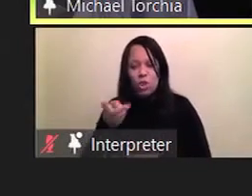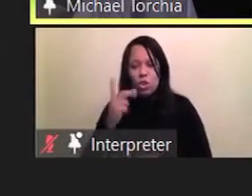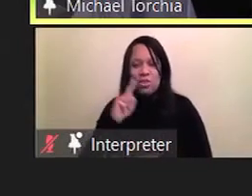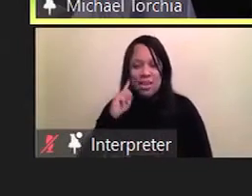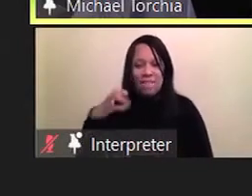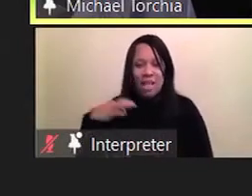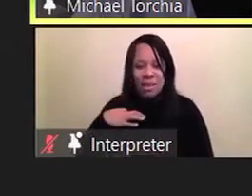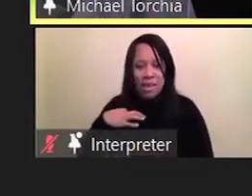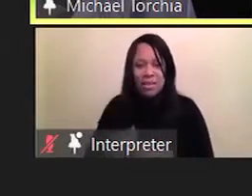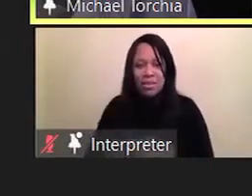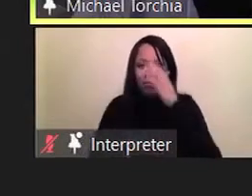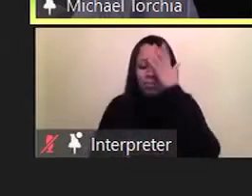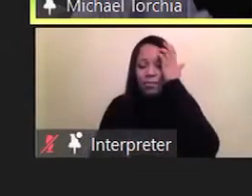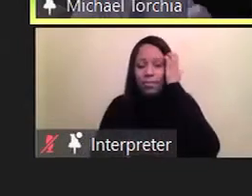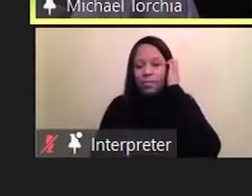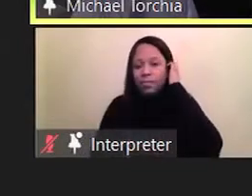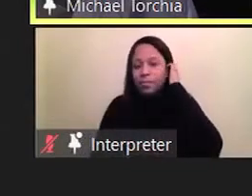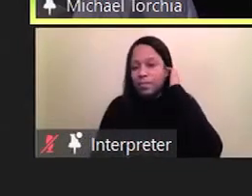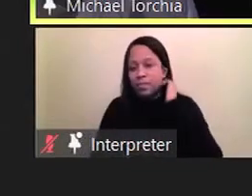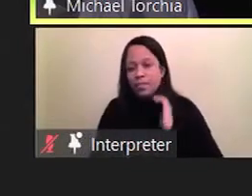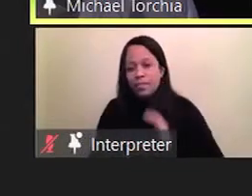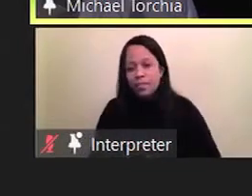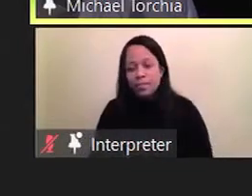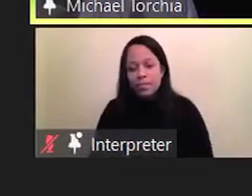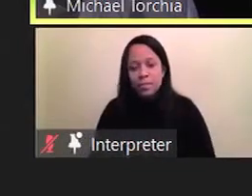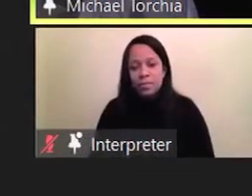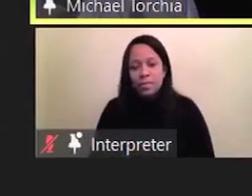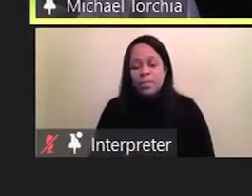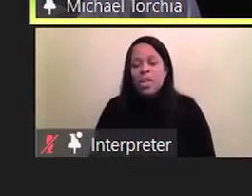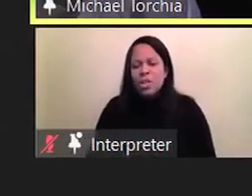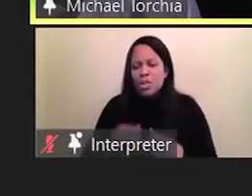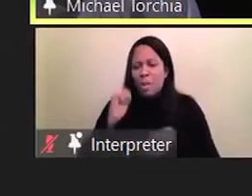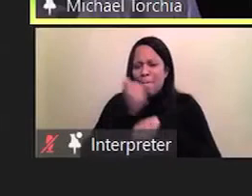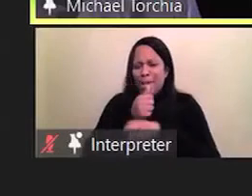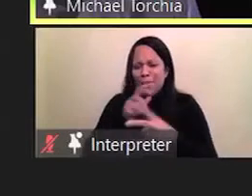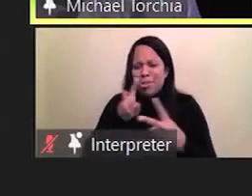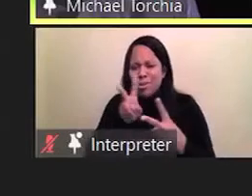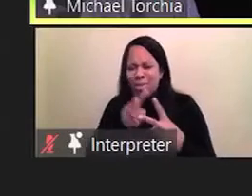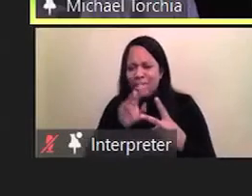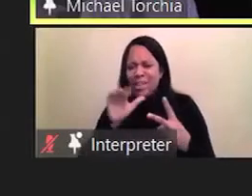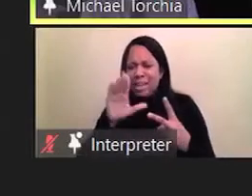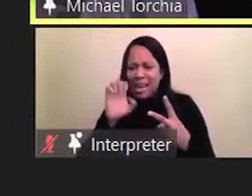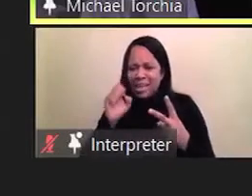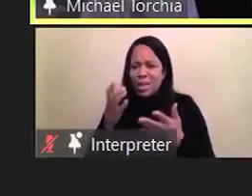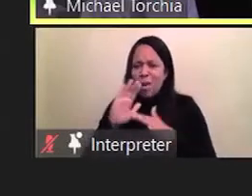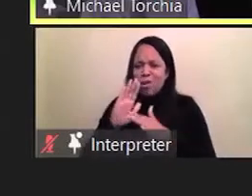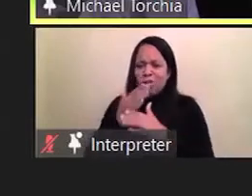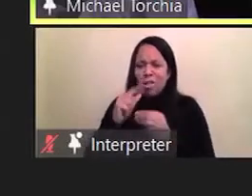about the application of those settlements, those two different results?